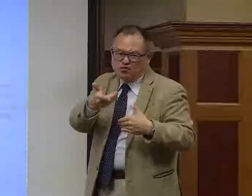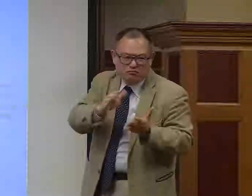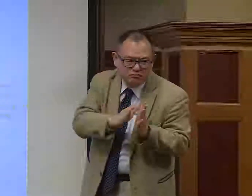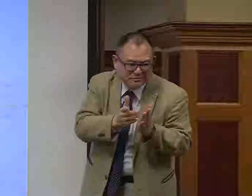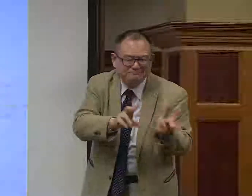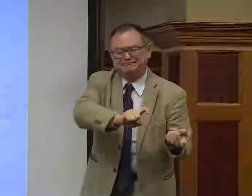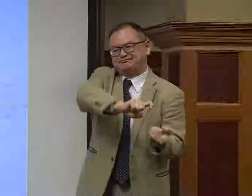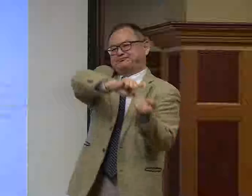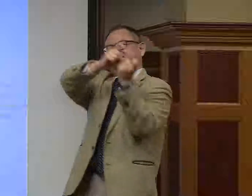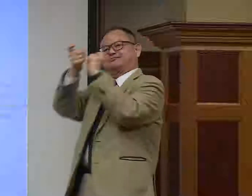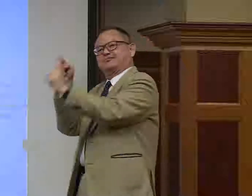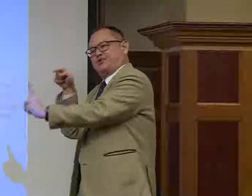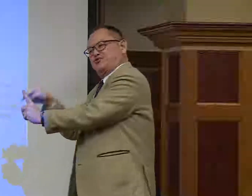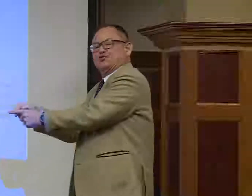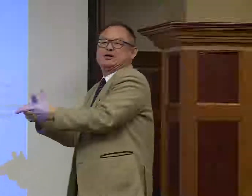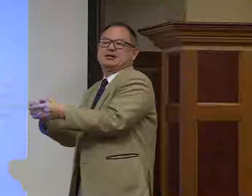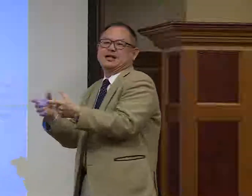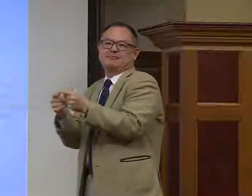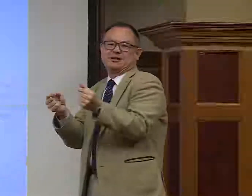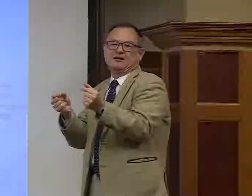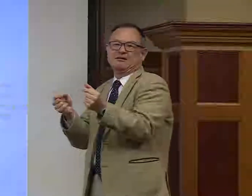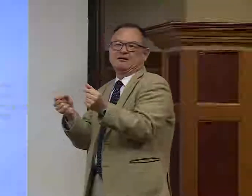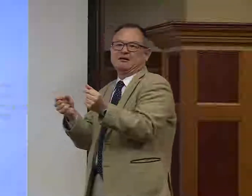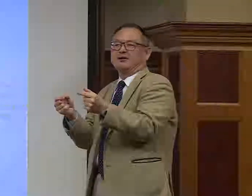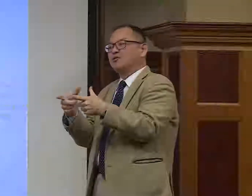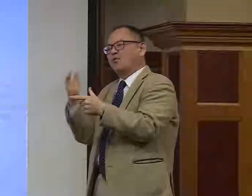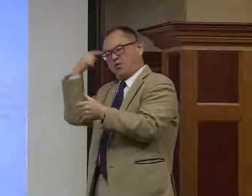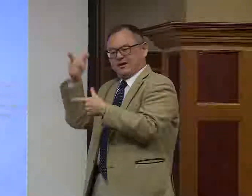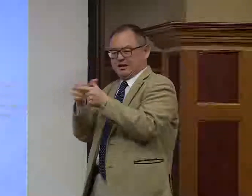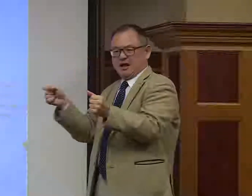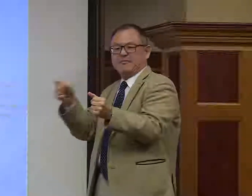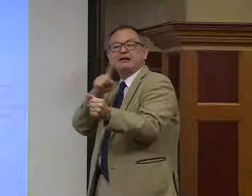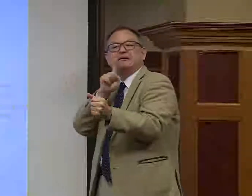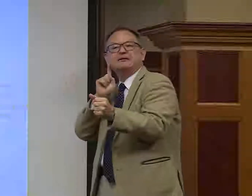and Japanese to English. I've also worked with individuals